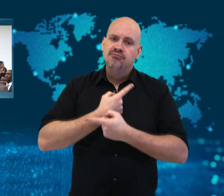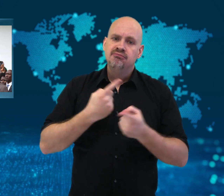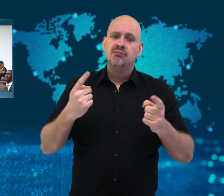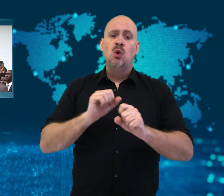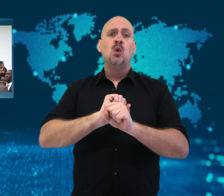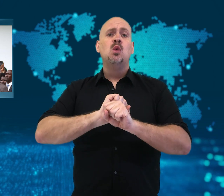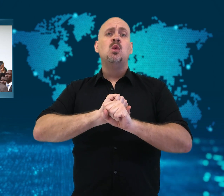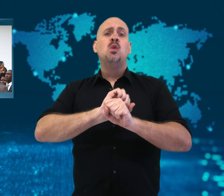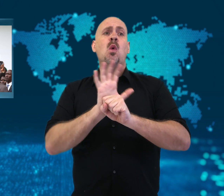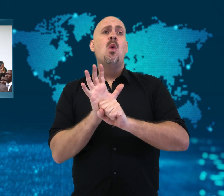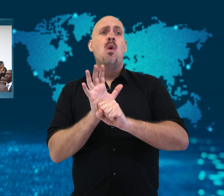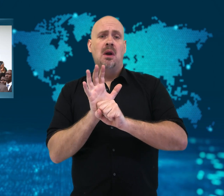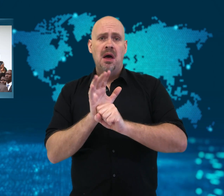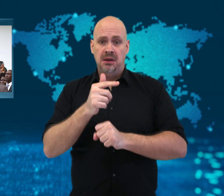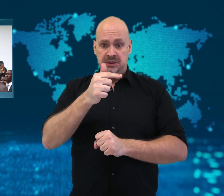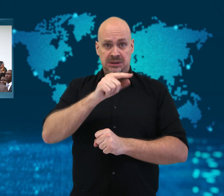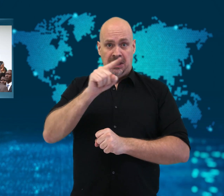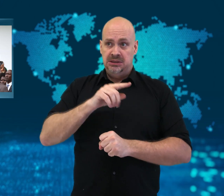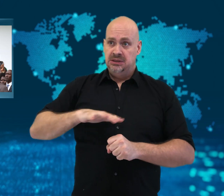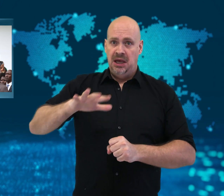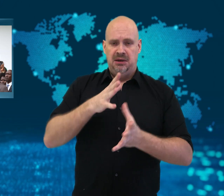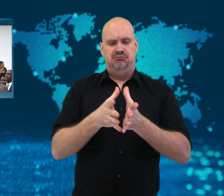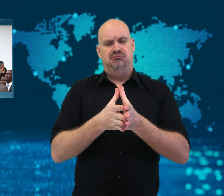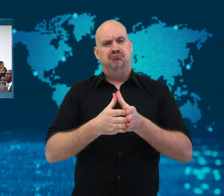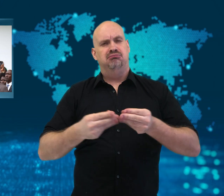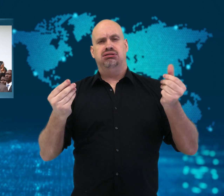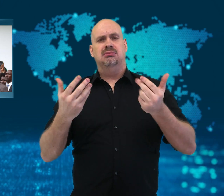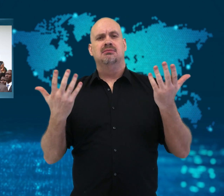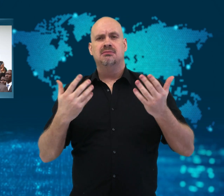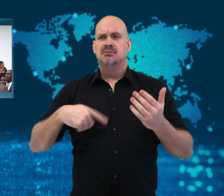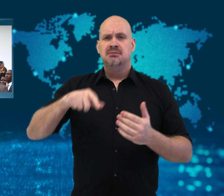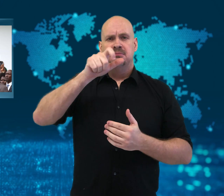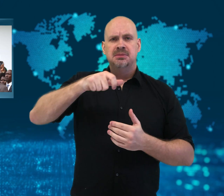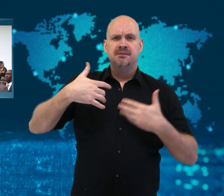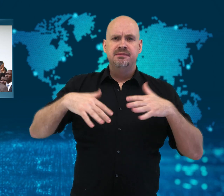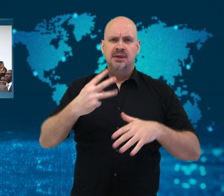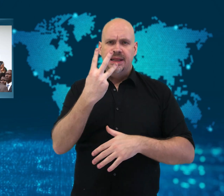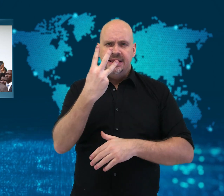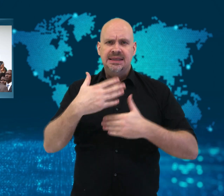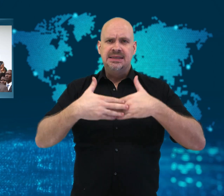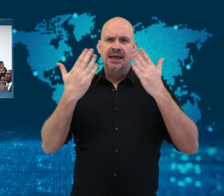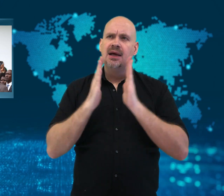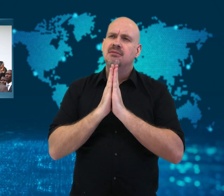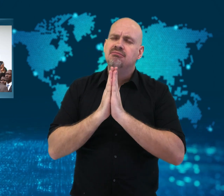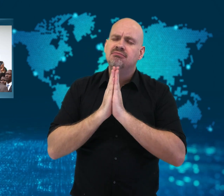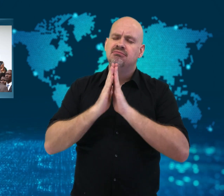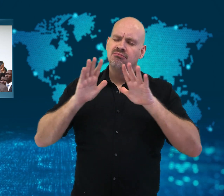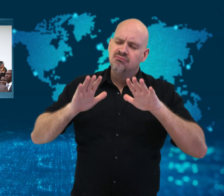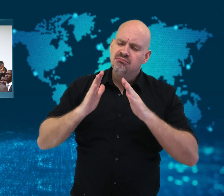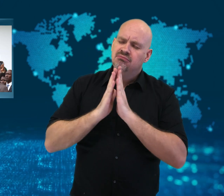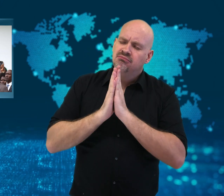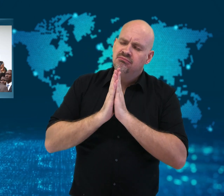he said that COVID-19 had been eradicated from Tanzania during